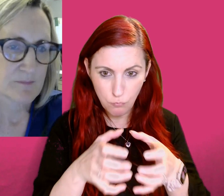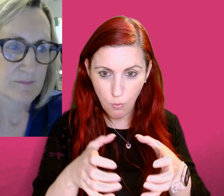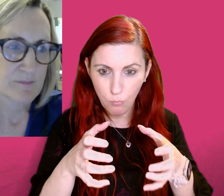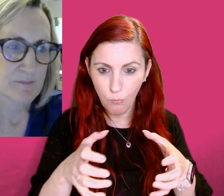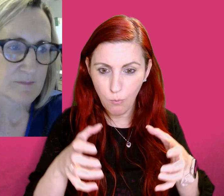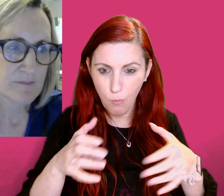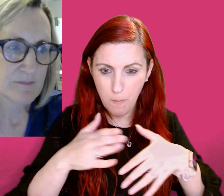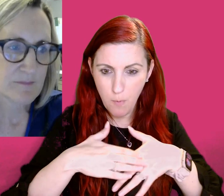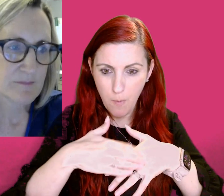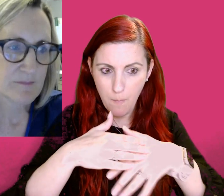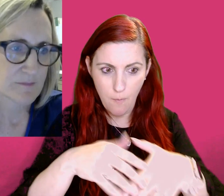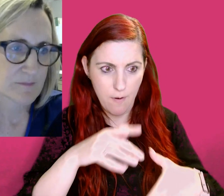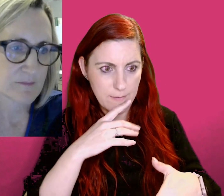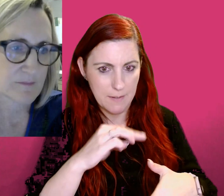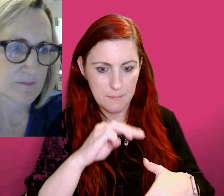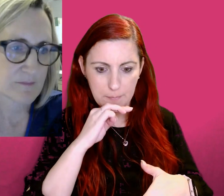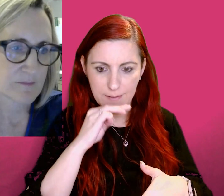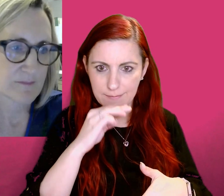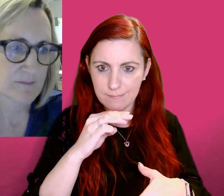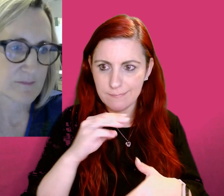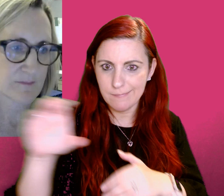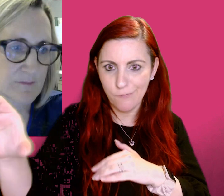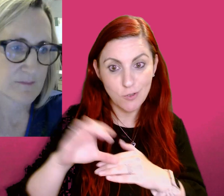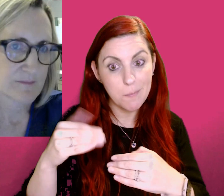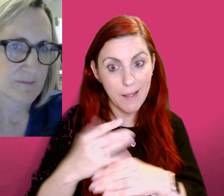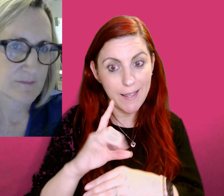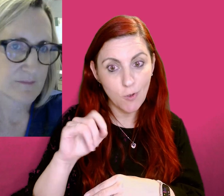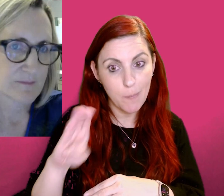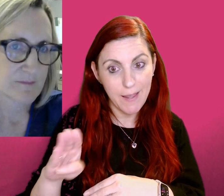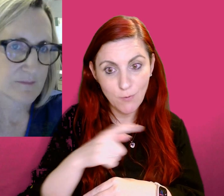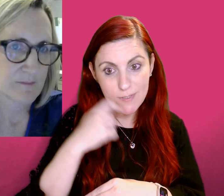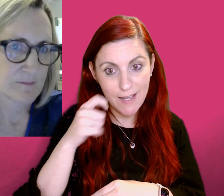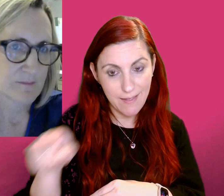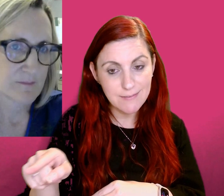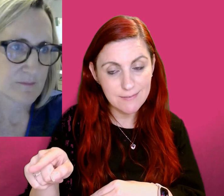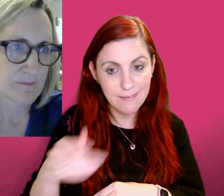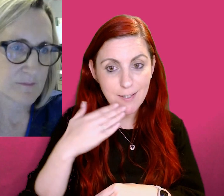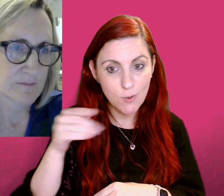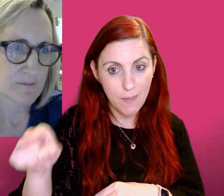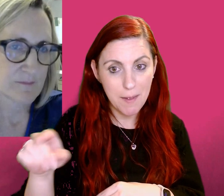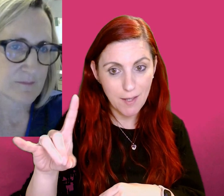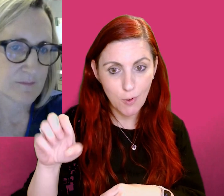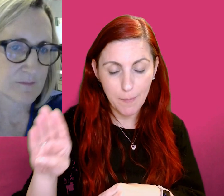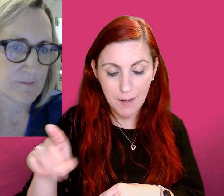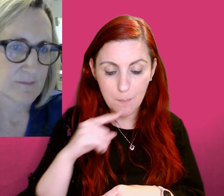you know enabled by the hrb it must be said um and they they have been in turn enabling uh PPI in